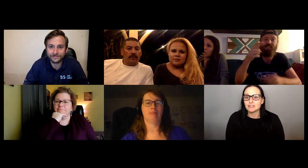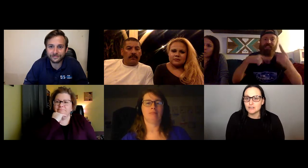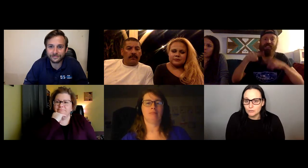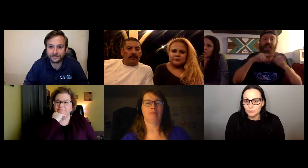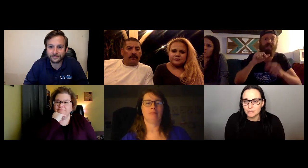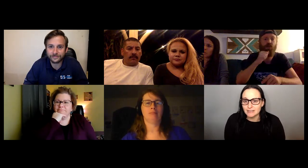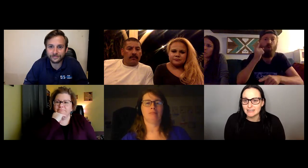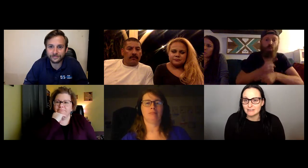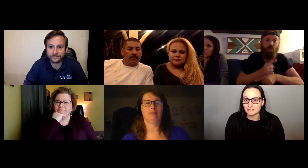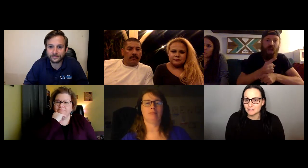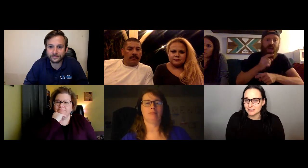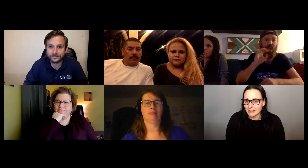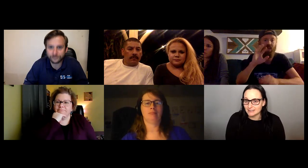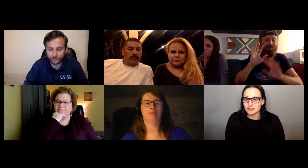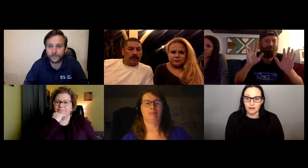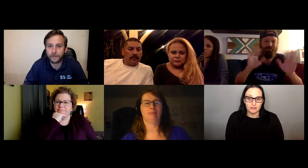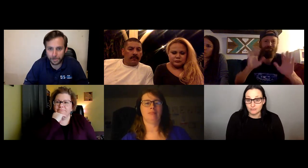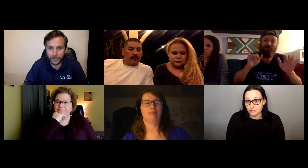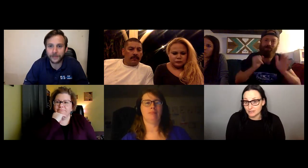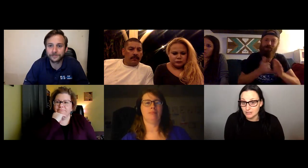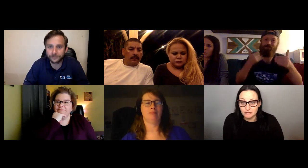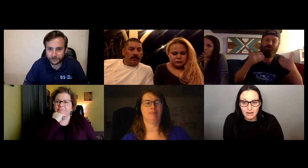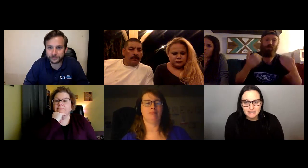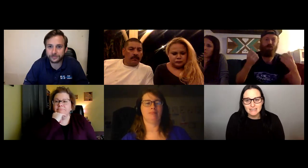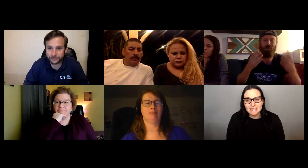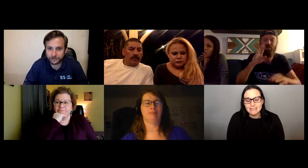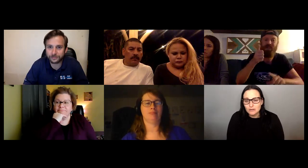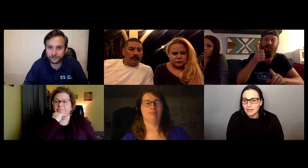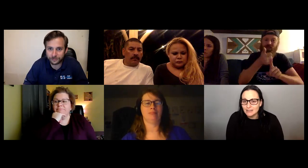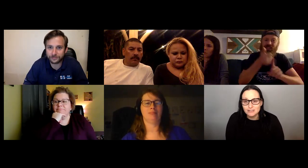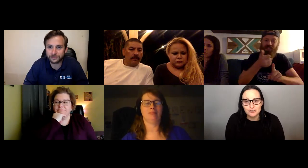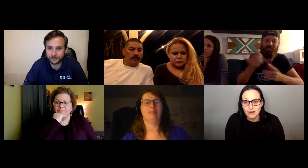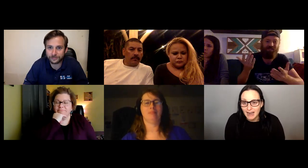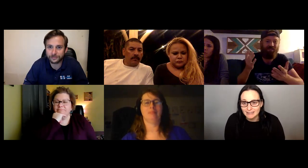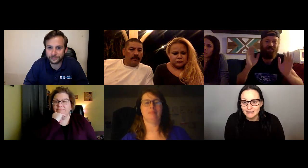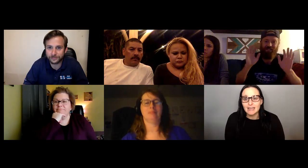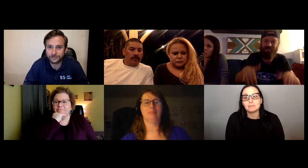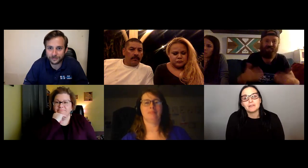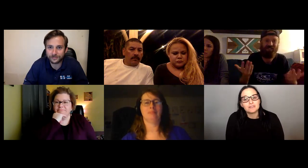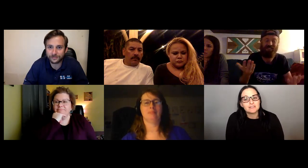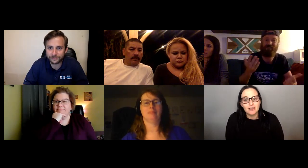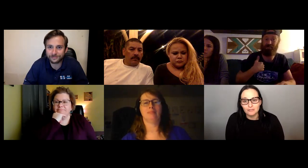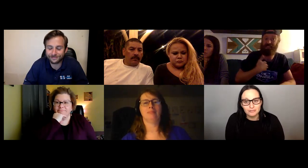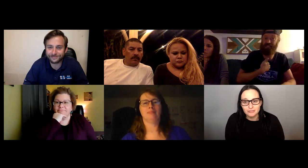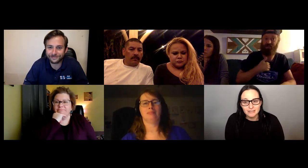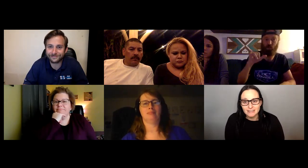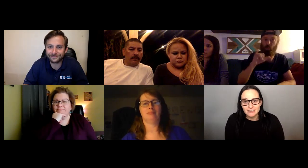don't worry if your signs aren't if your signs aren't right